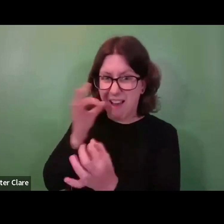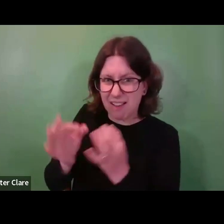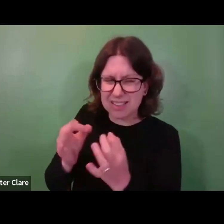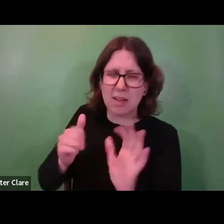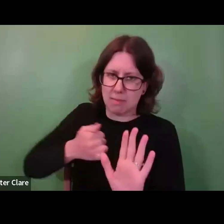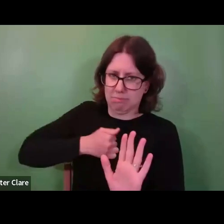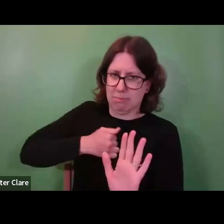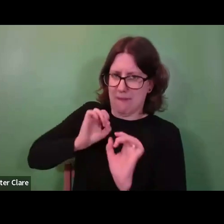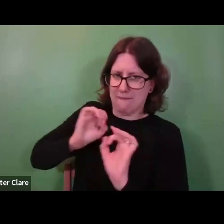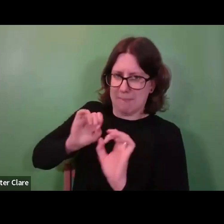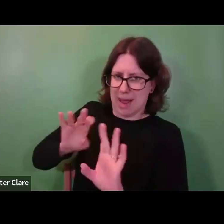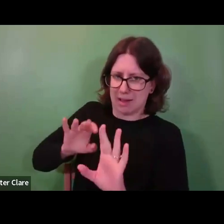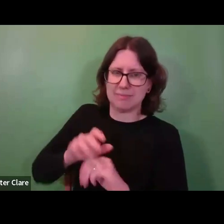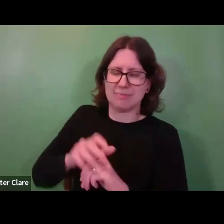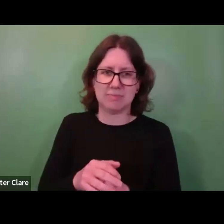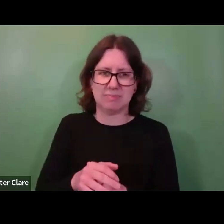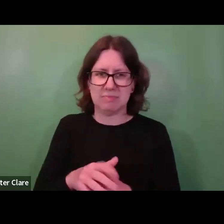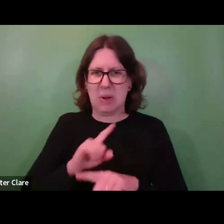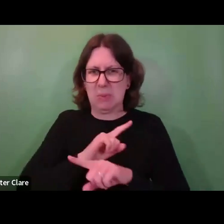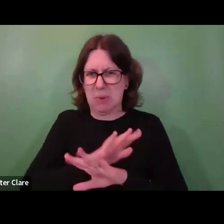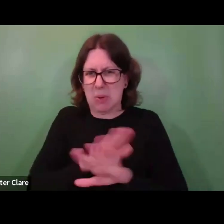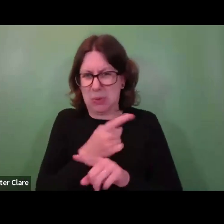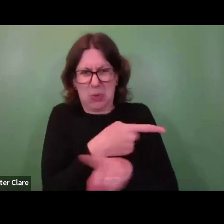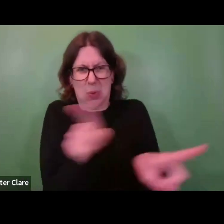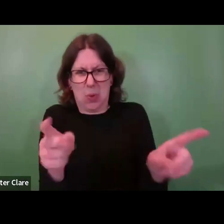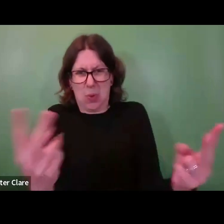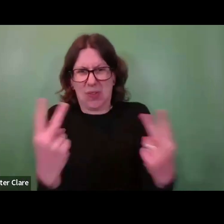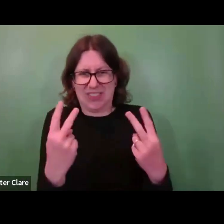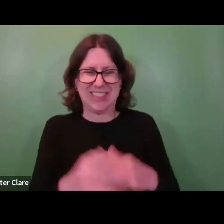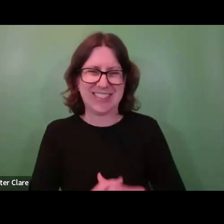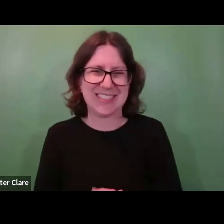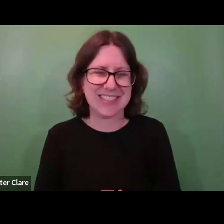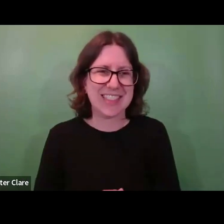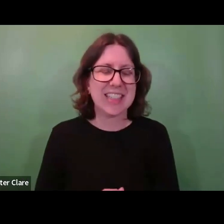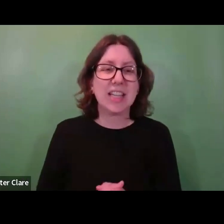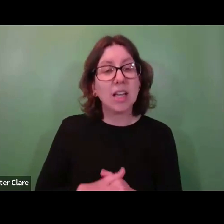feedback to them rather than to to all of you. Everybody has to have a first role though,